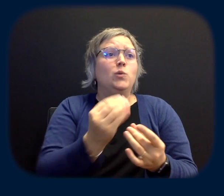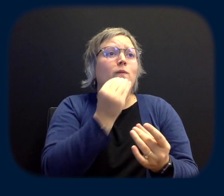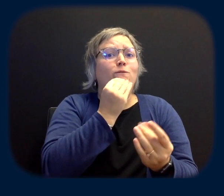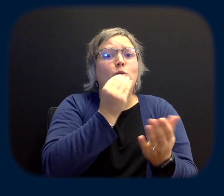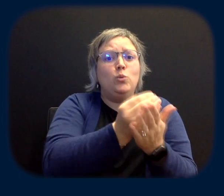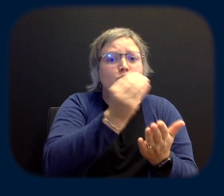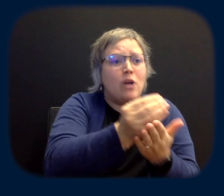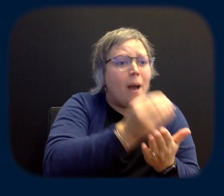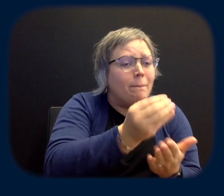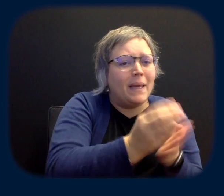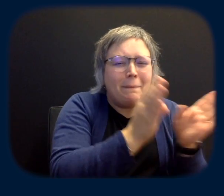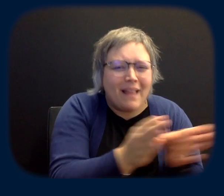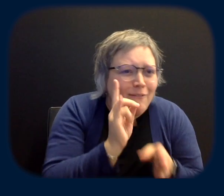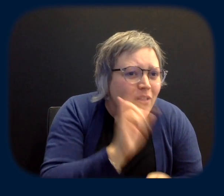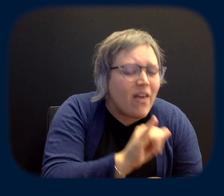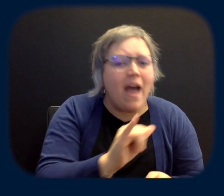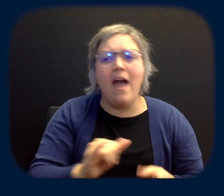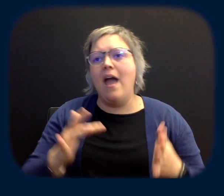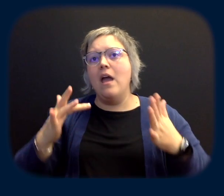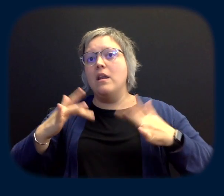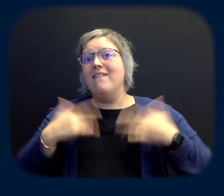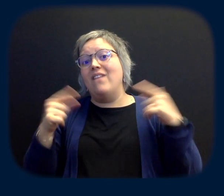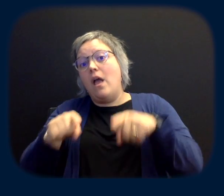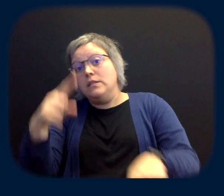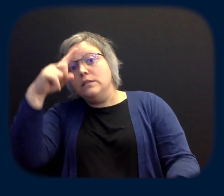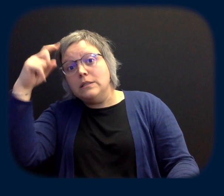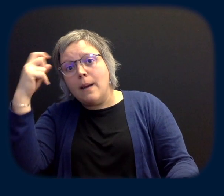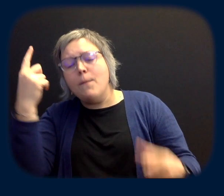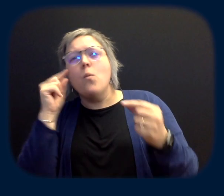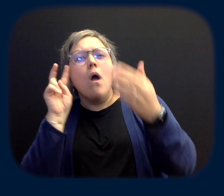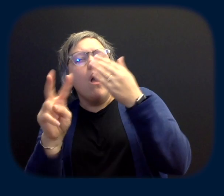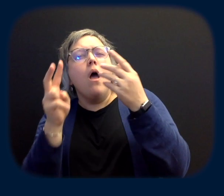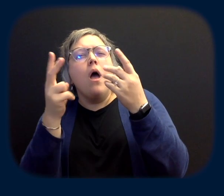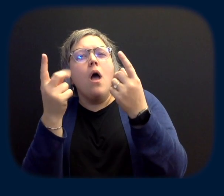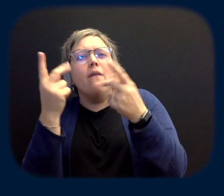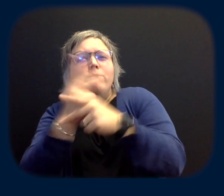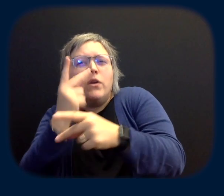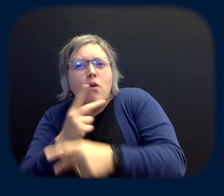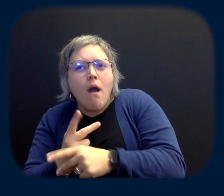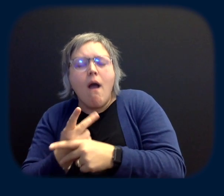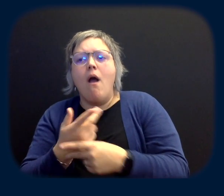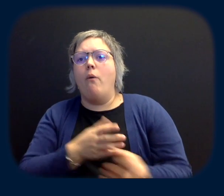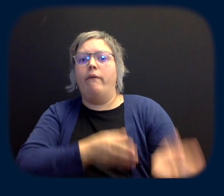happens if there's a snow day; what do I have to do with my kids? So, um, hopefully as you watch,